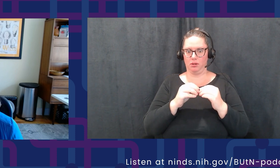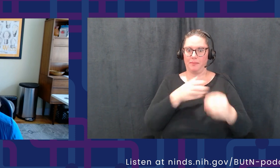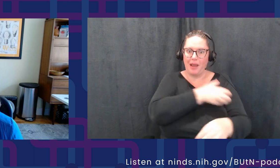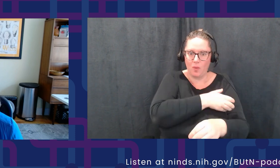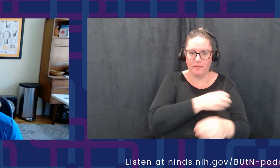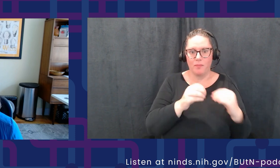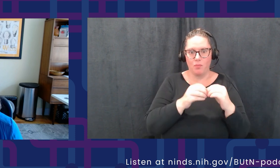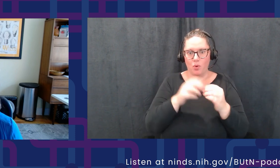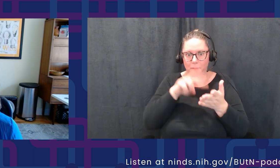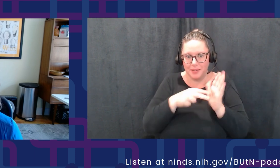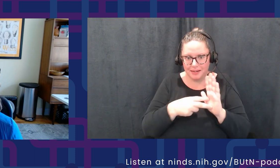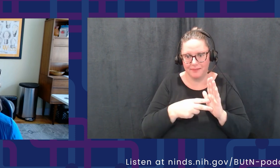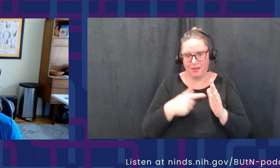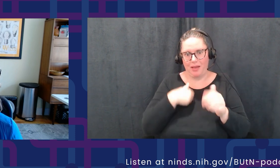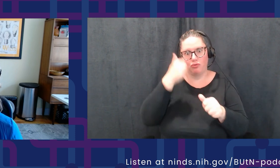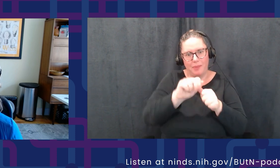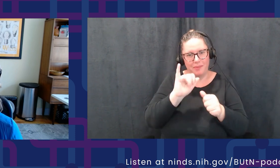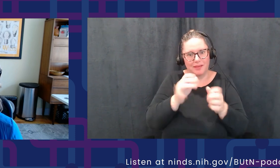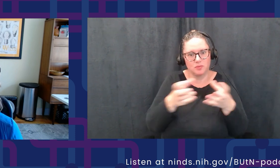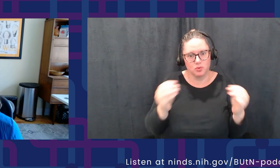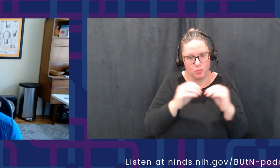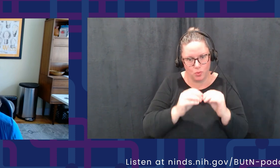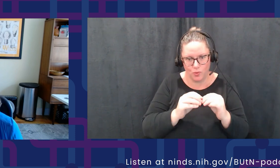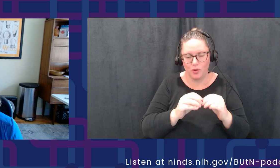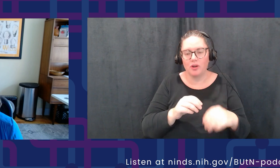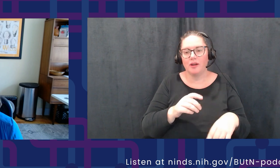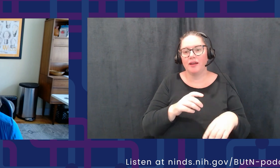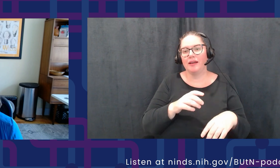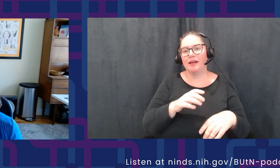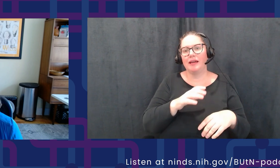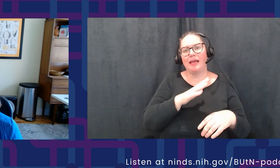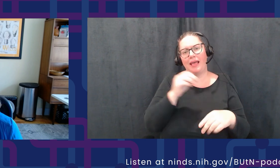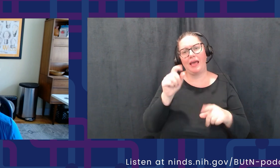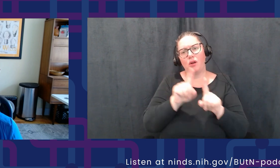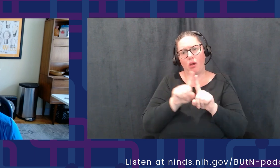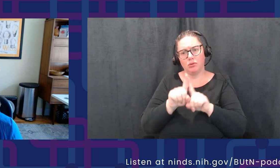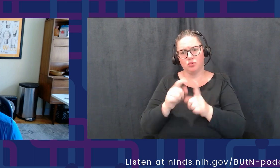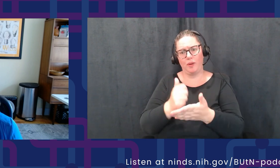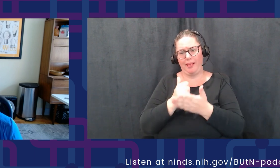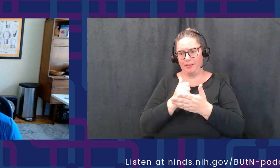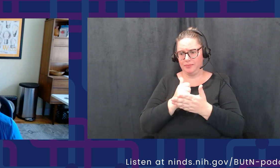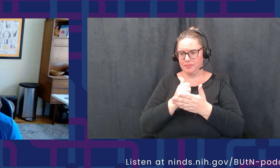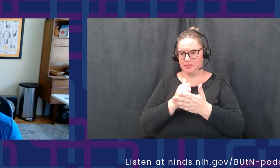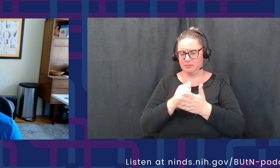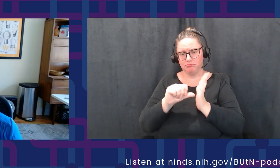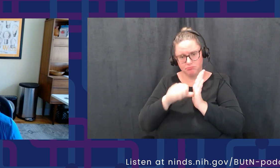But it also I think helps underscore how the classical presentation of disease